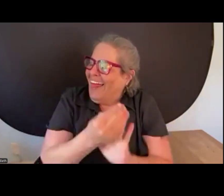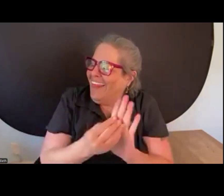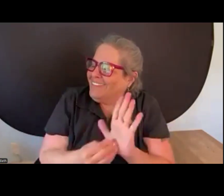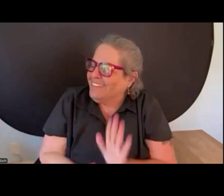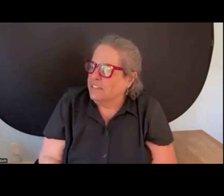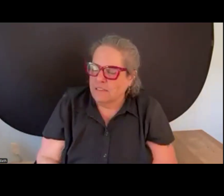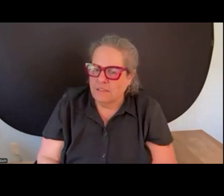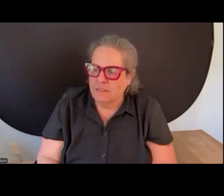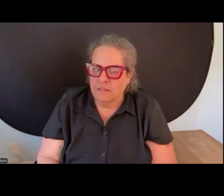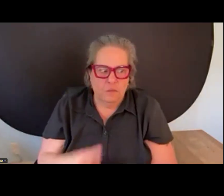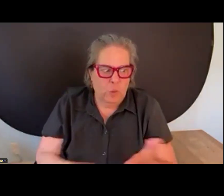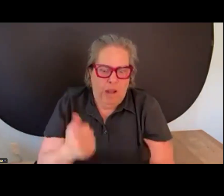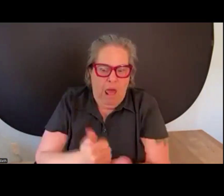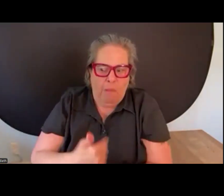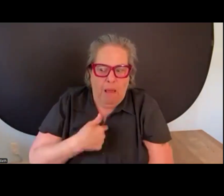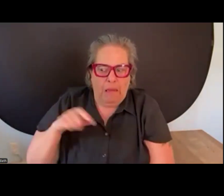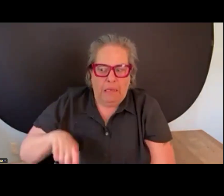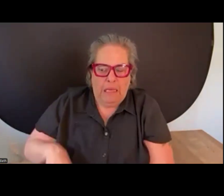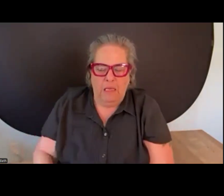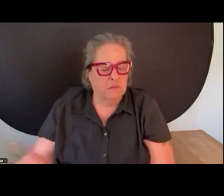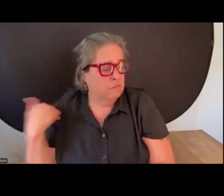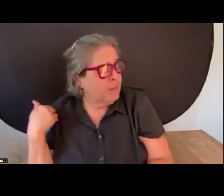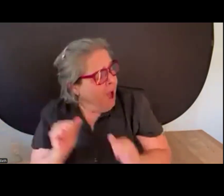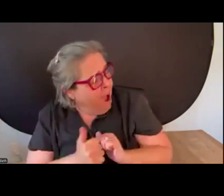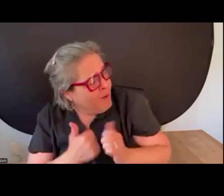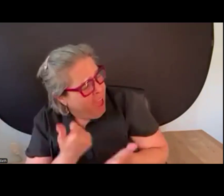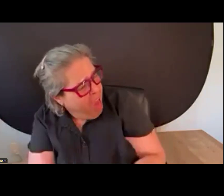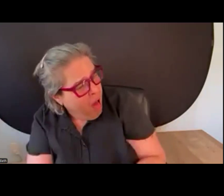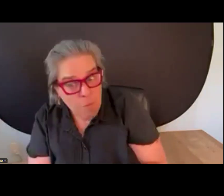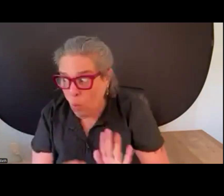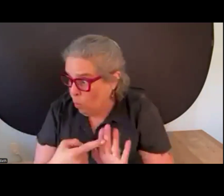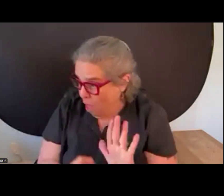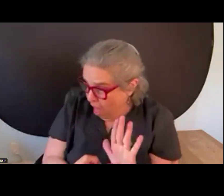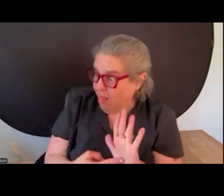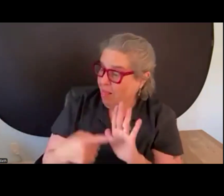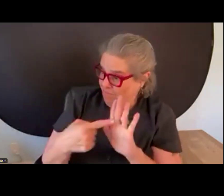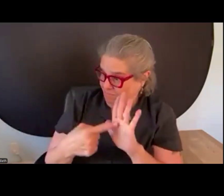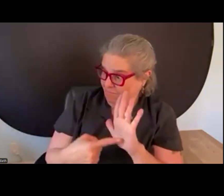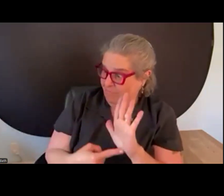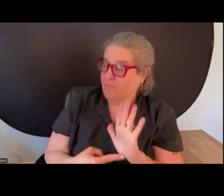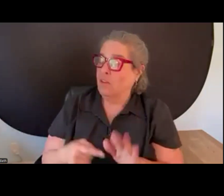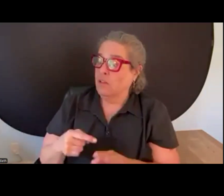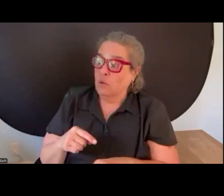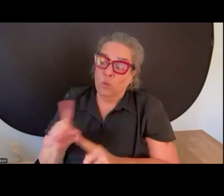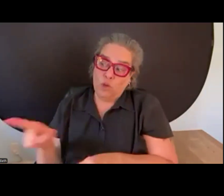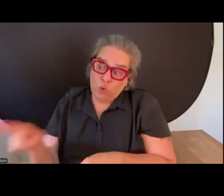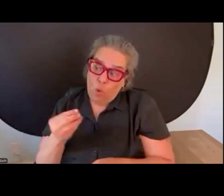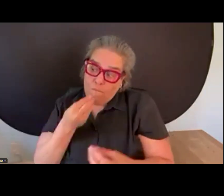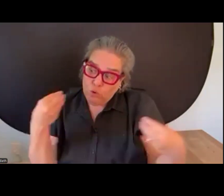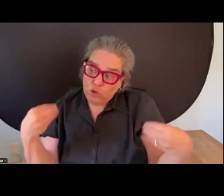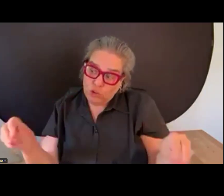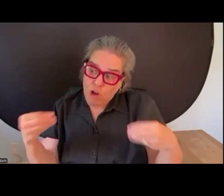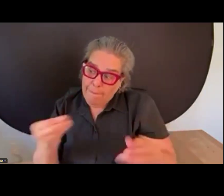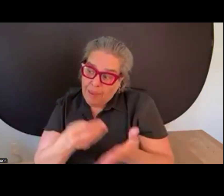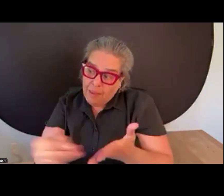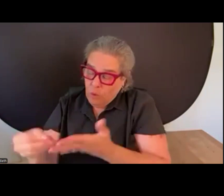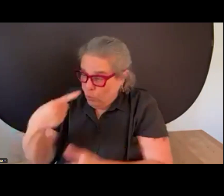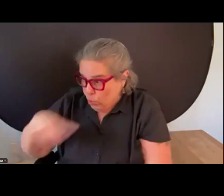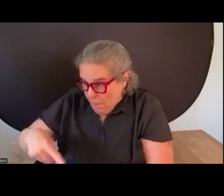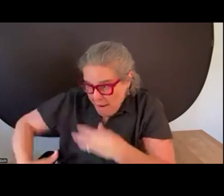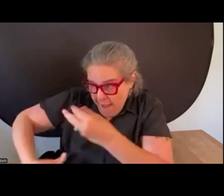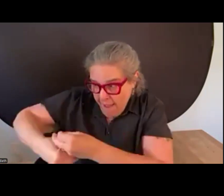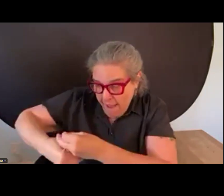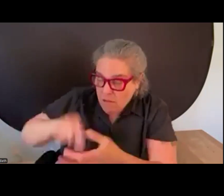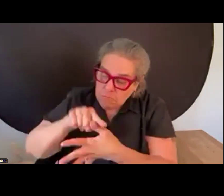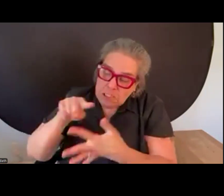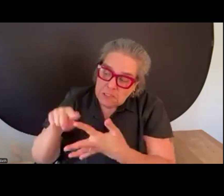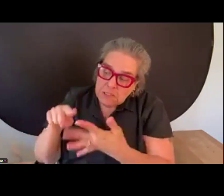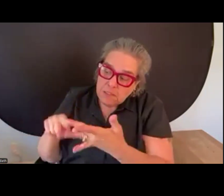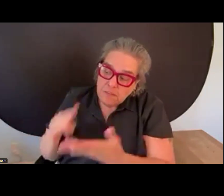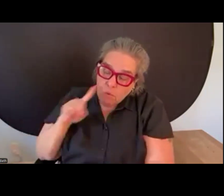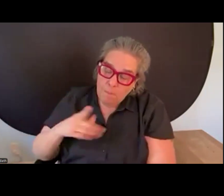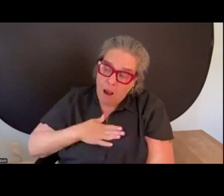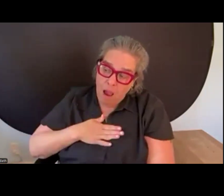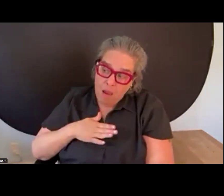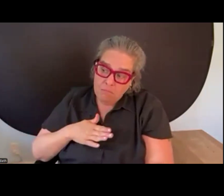When someone does make that offer, you then say well, it would be super helpful if on whatever date you go food shopping, would you mind just adding these few items to your list?